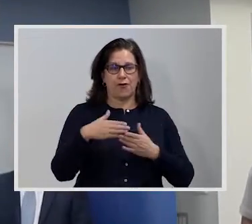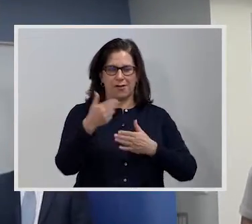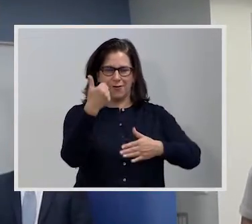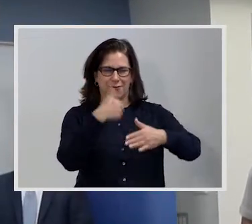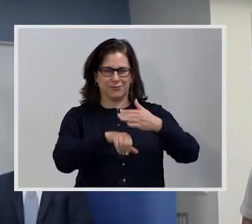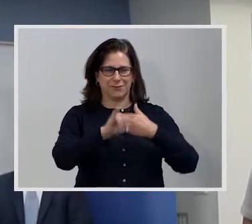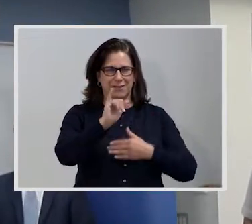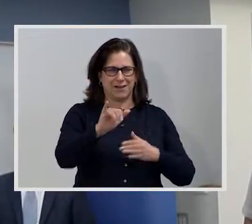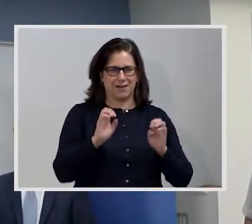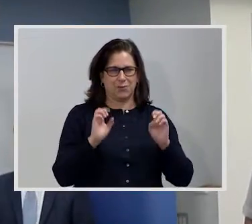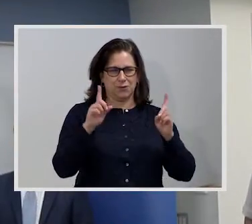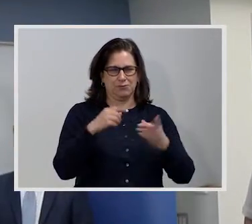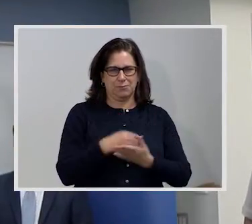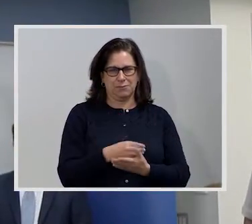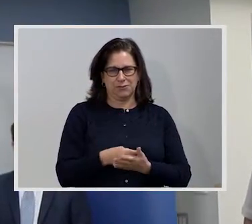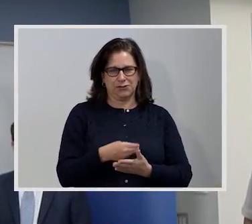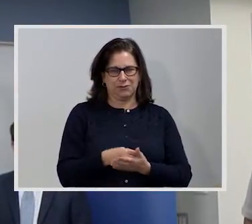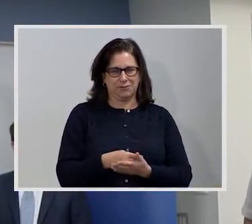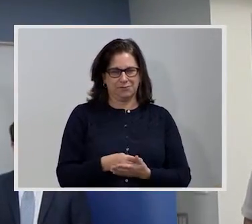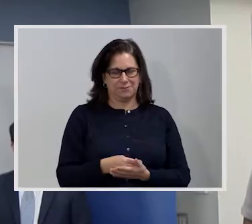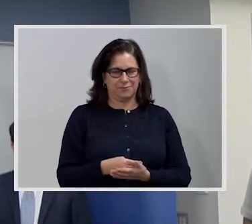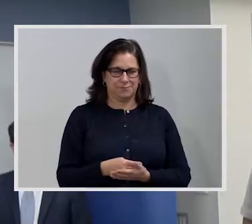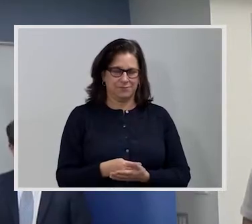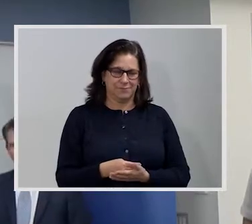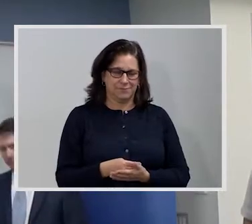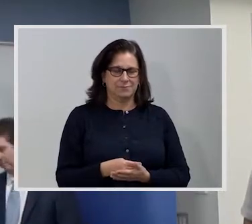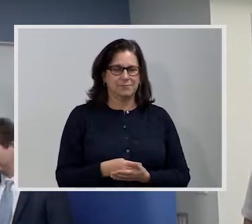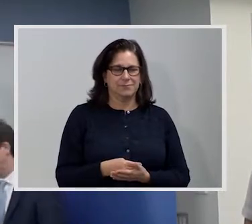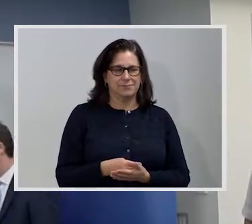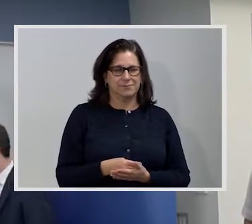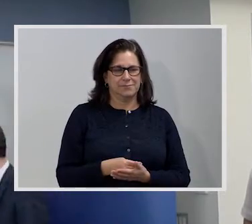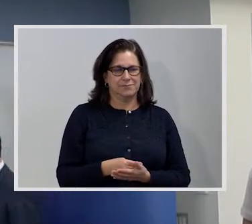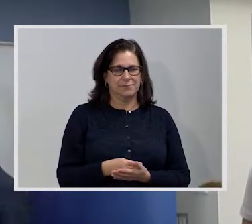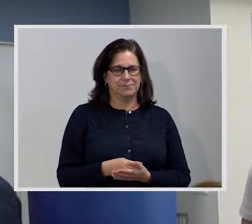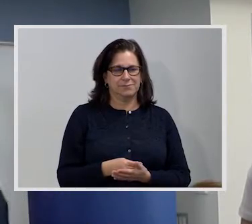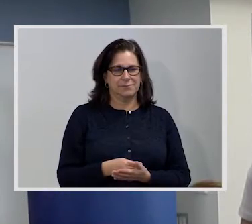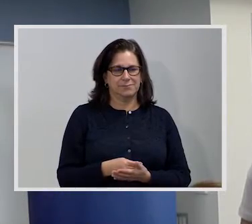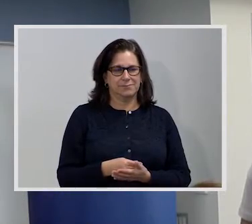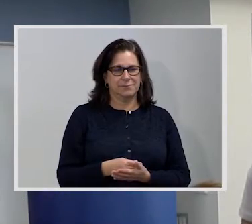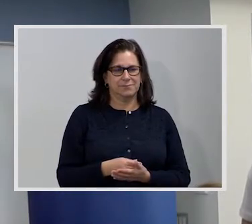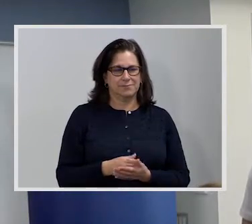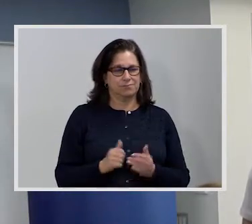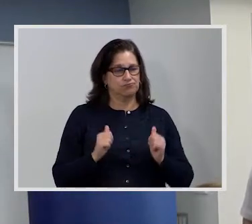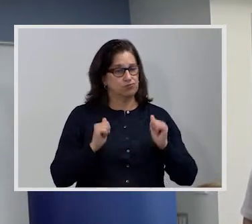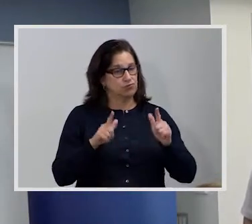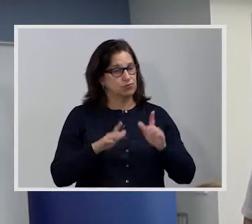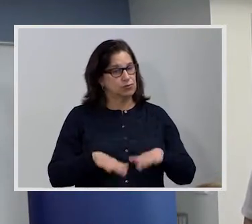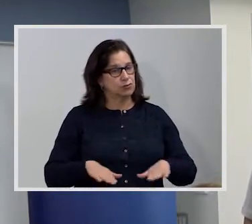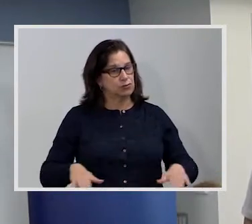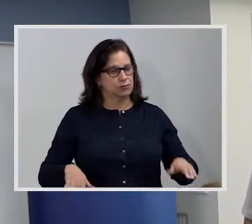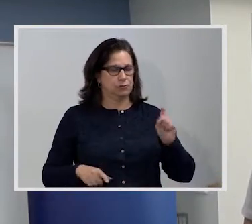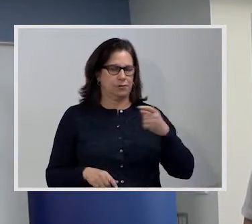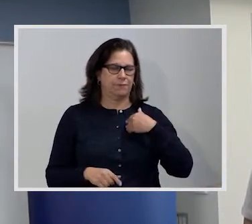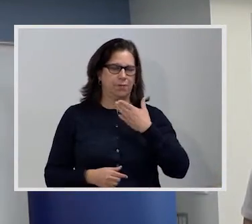ONE, EVERY SINGLE PERSON, EVERY SINGLE CHILD OF OURS DESERVES A WORLD CLASS EDUCATION. TWO, WE NEED ALL OF OUR CHILDREN